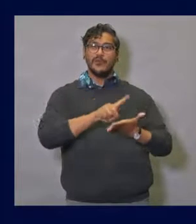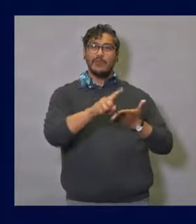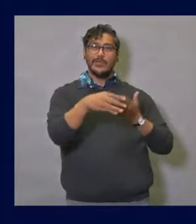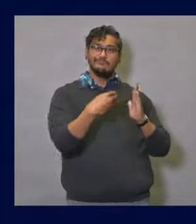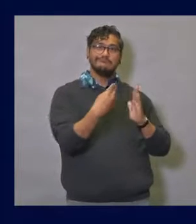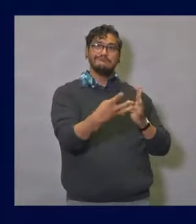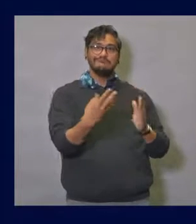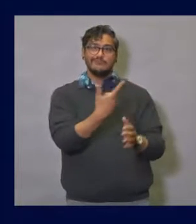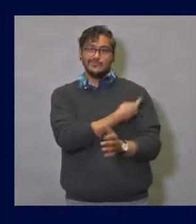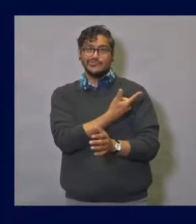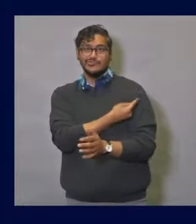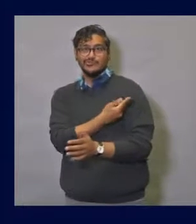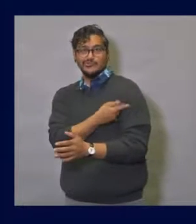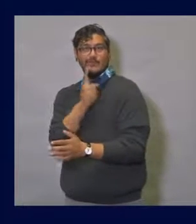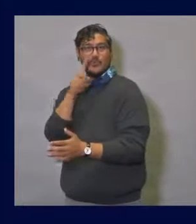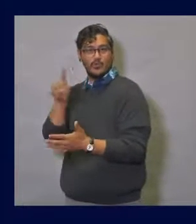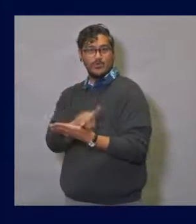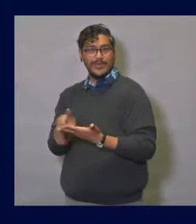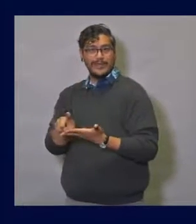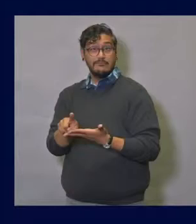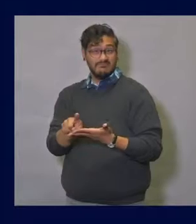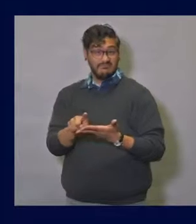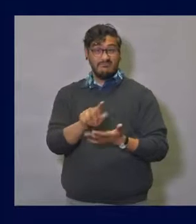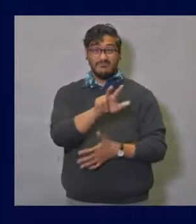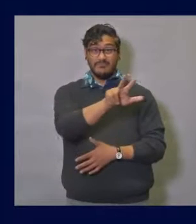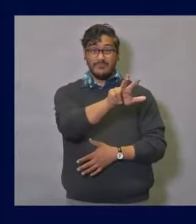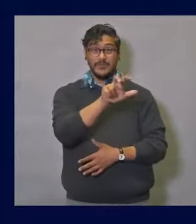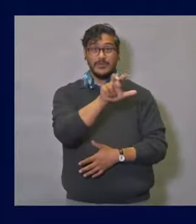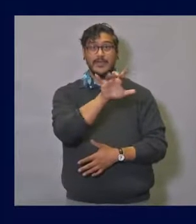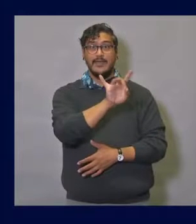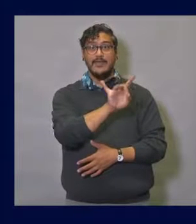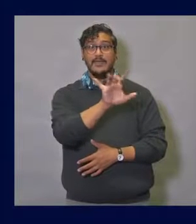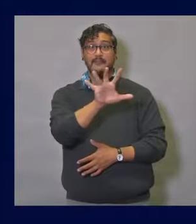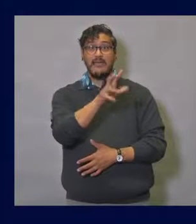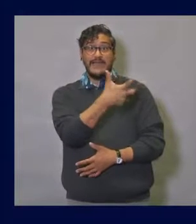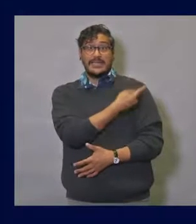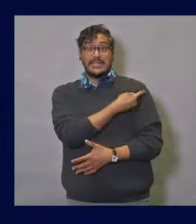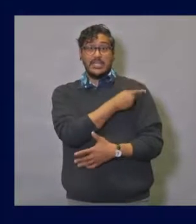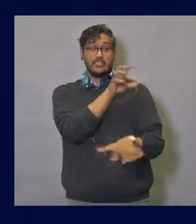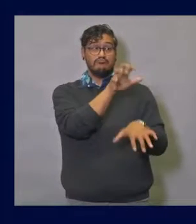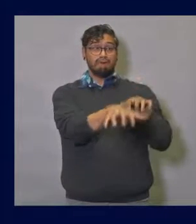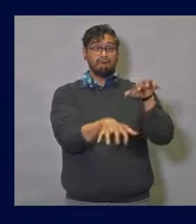COVID-19 VACCINES FOR THIS